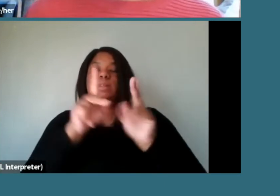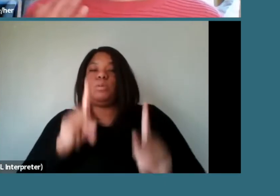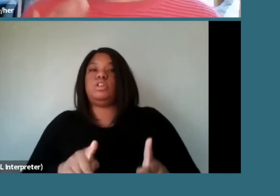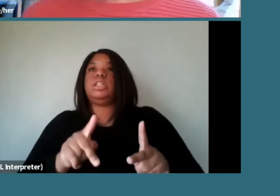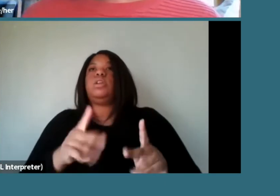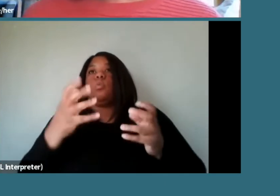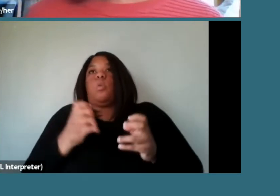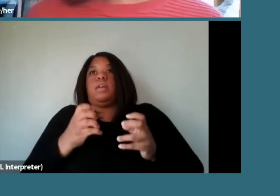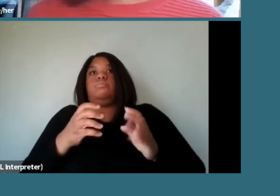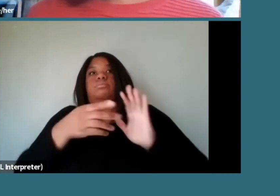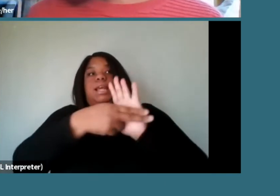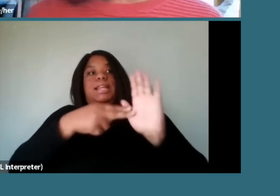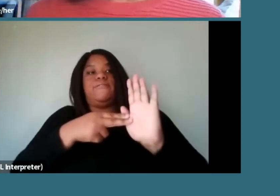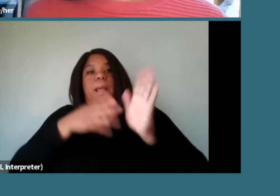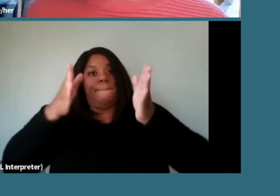And I think